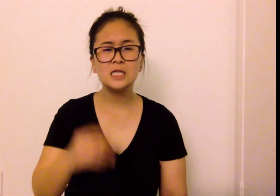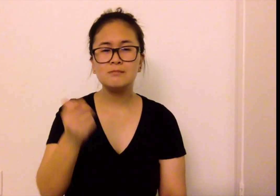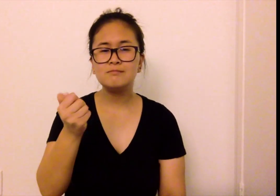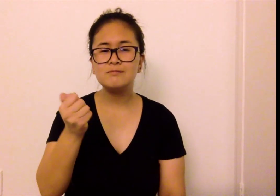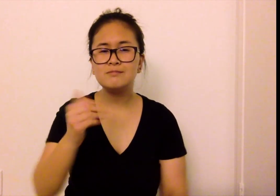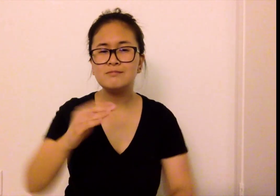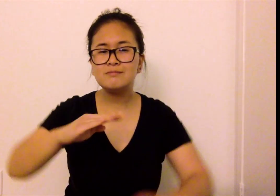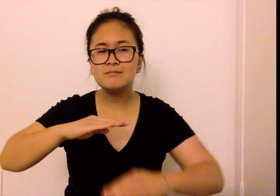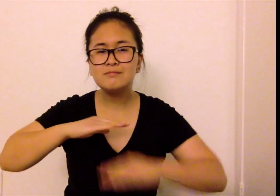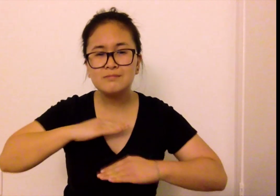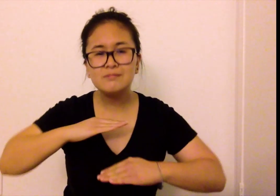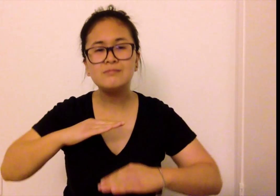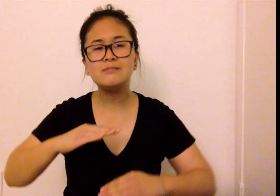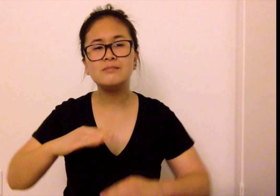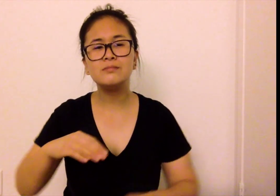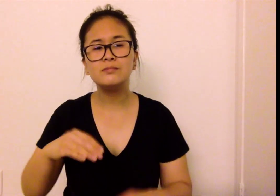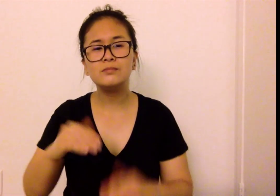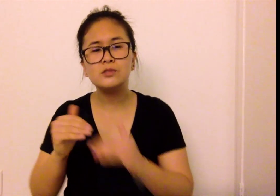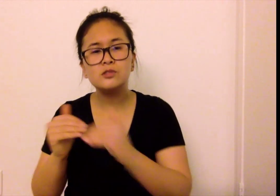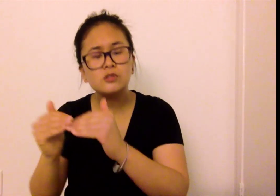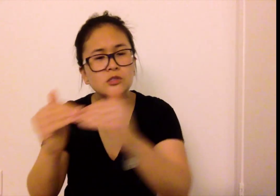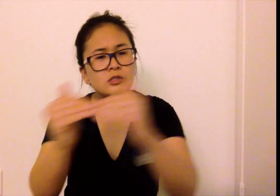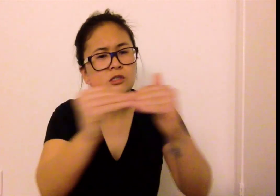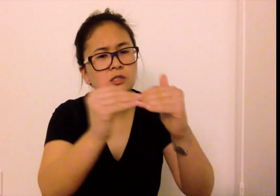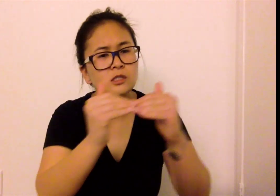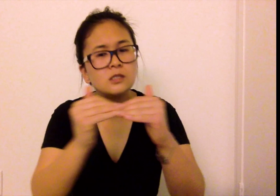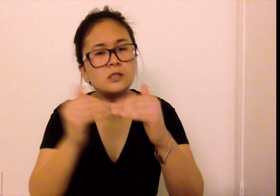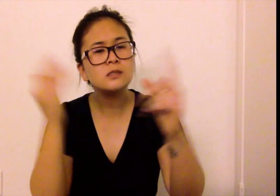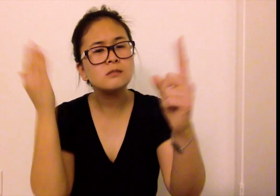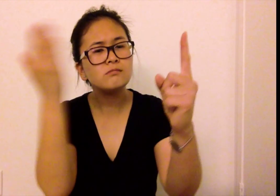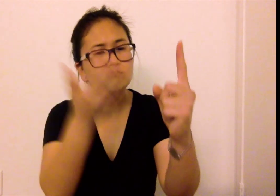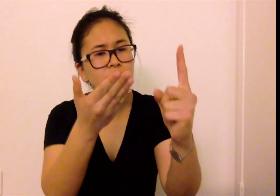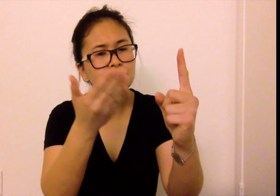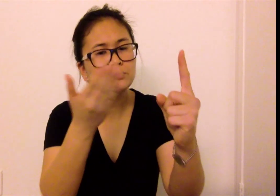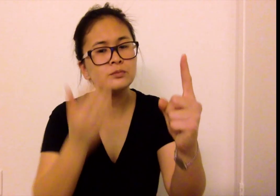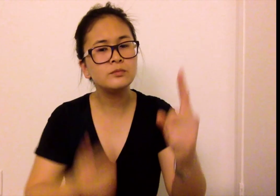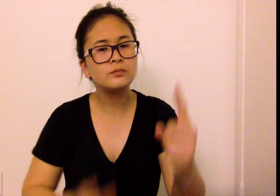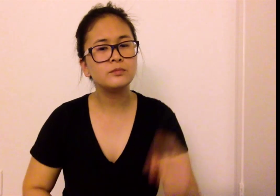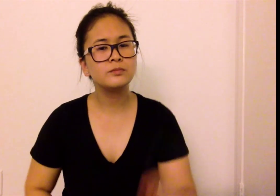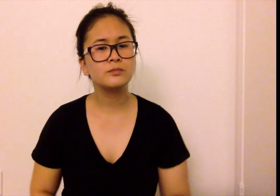a small satisfaction that justice was served,